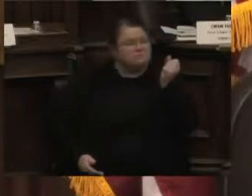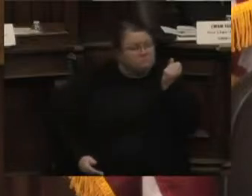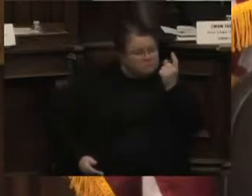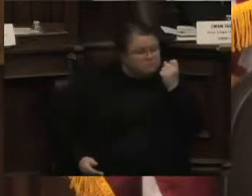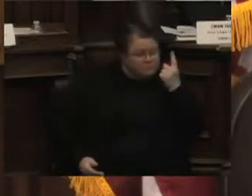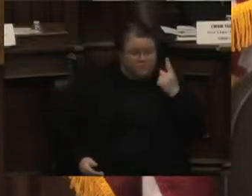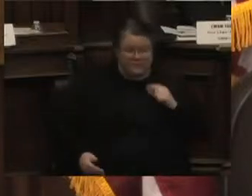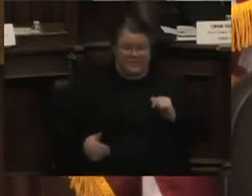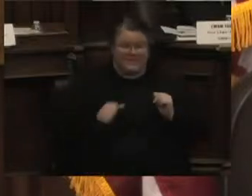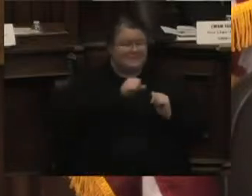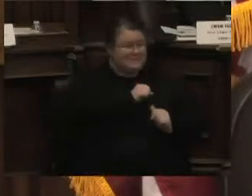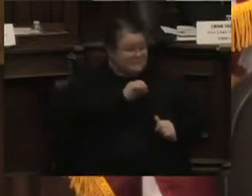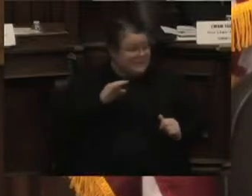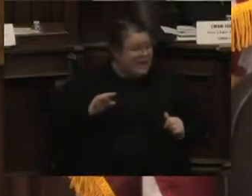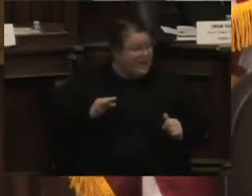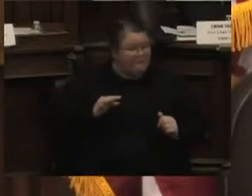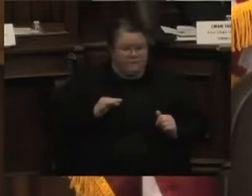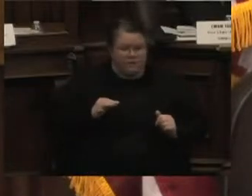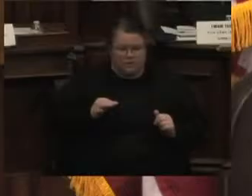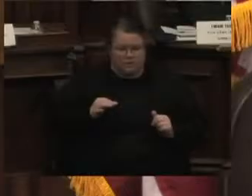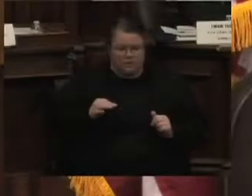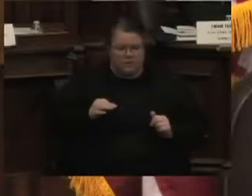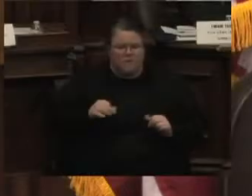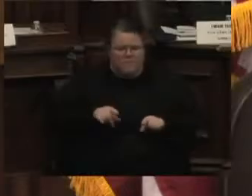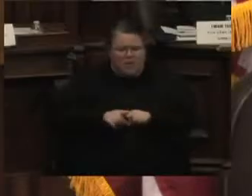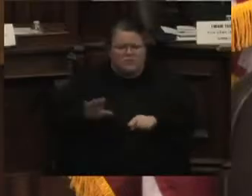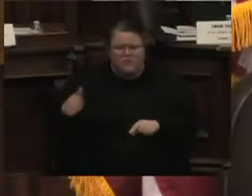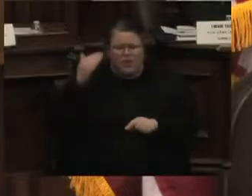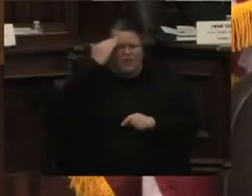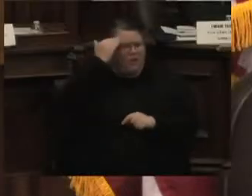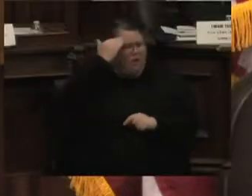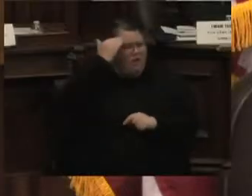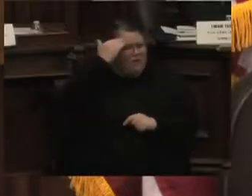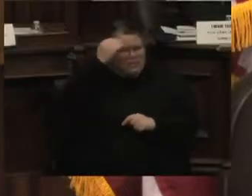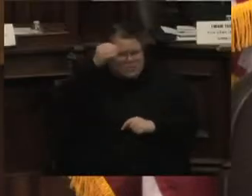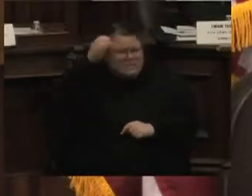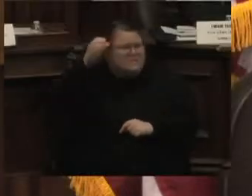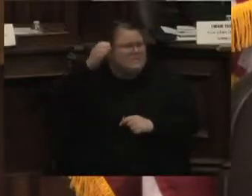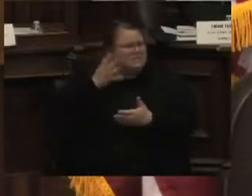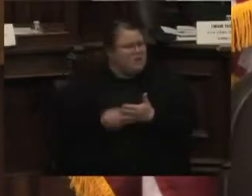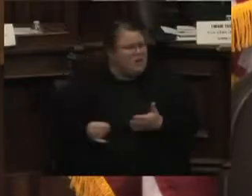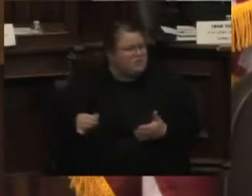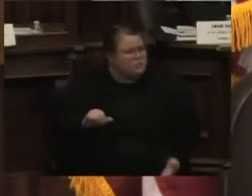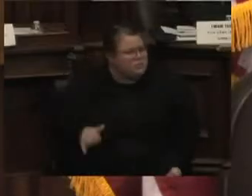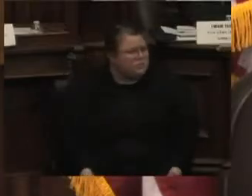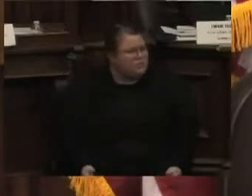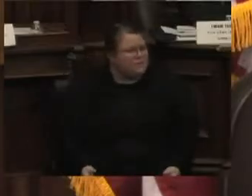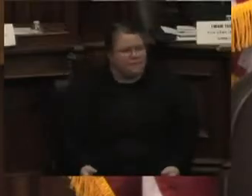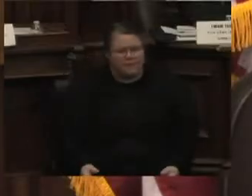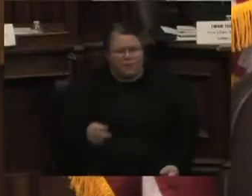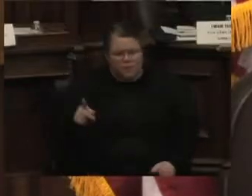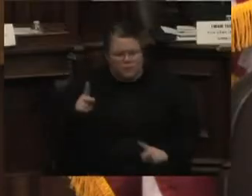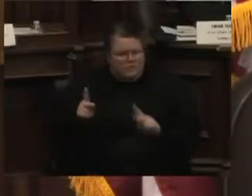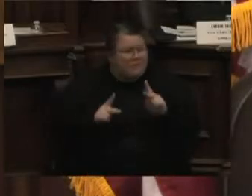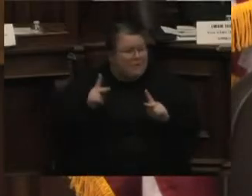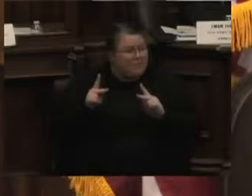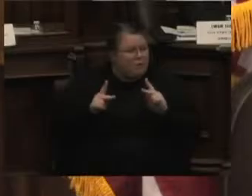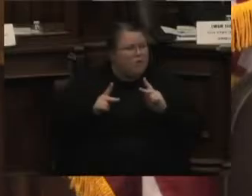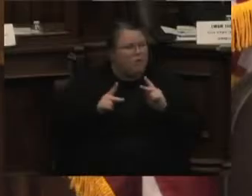we hire new investigators, we did not just lose staff members.